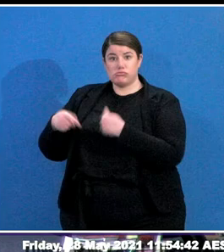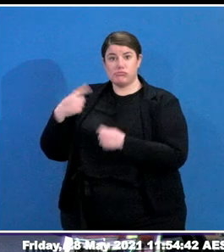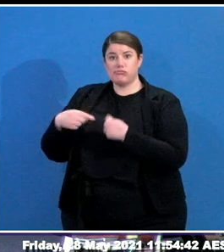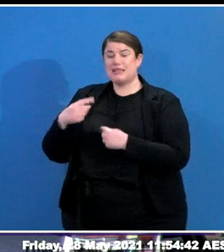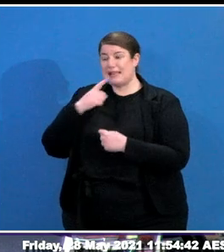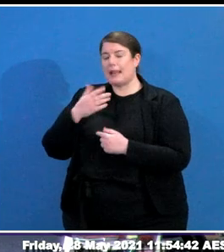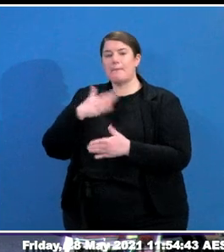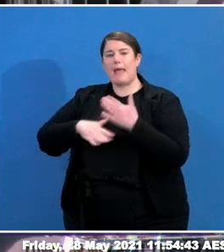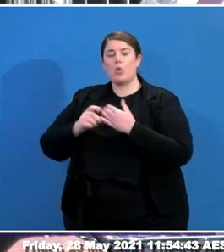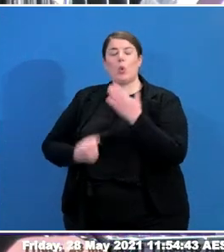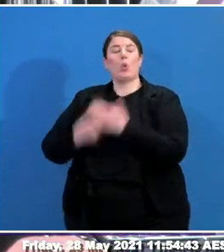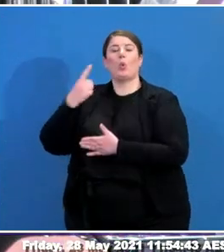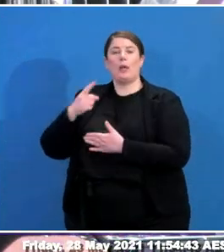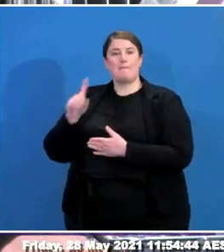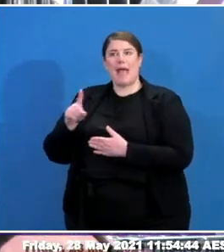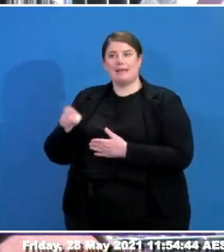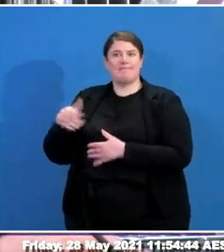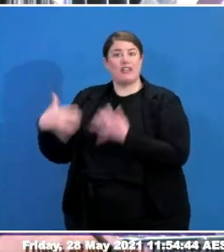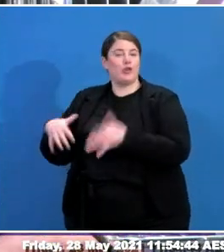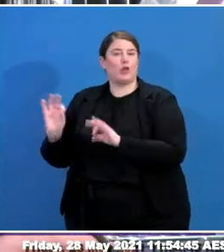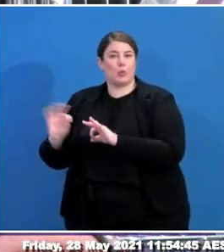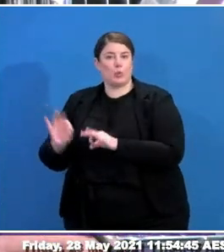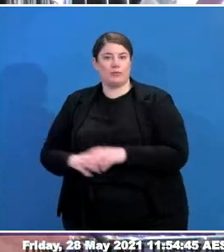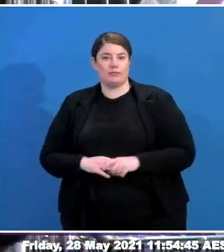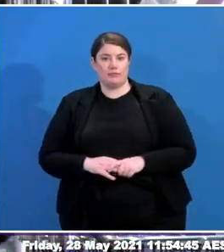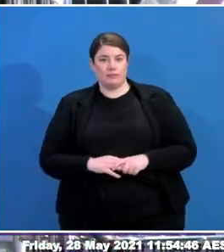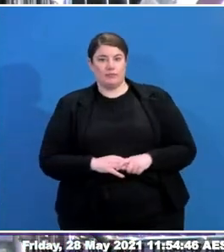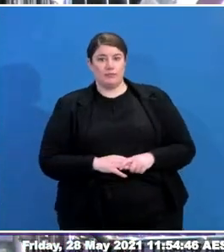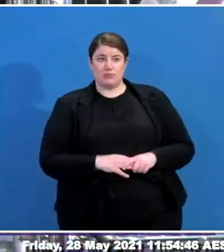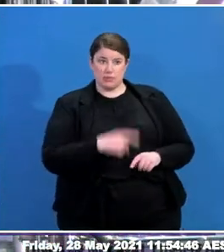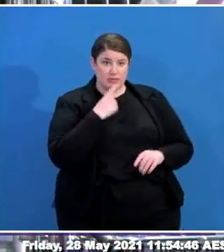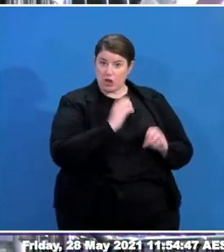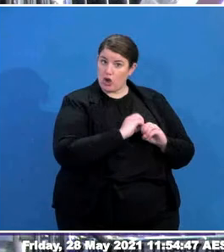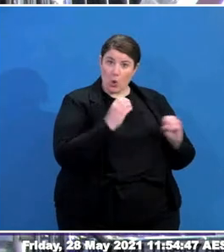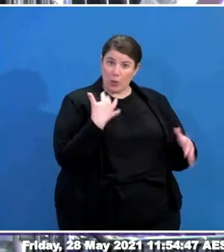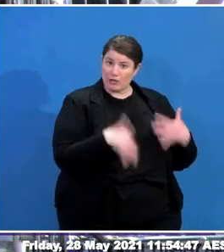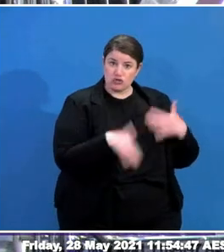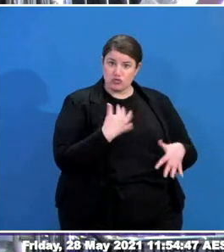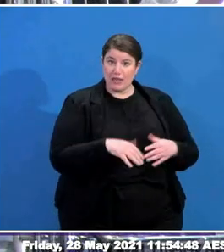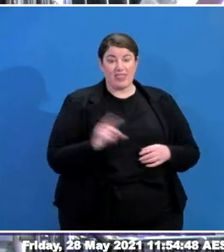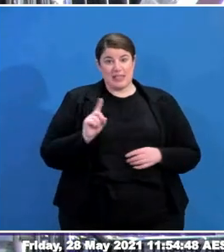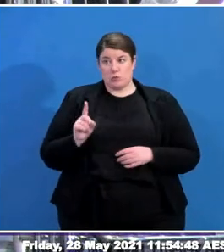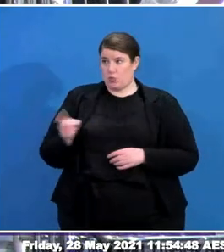incident that occurred. So your understanding is he didn't sustain any injuries? That is what I heard but I could be wrong.